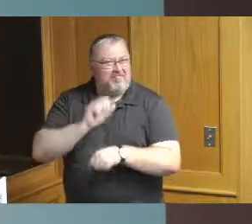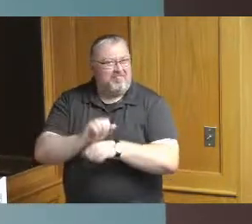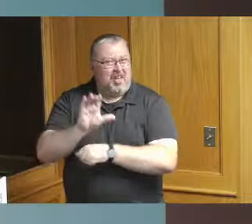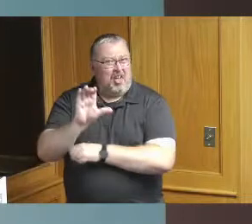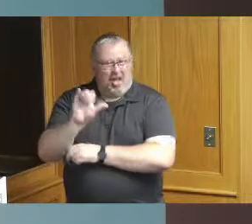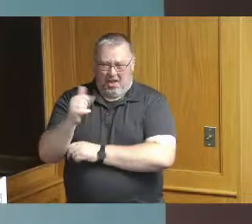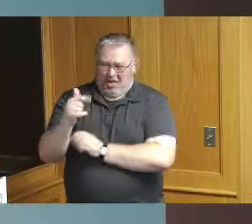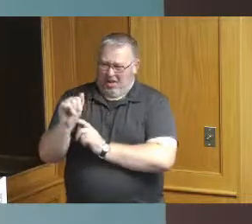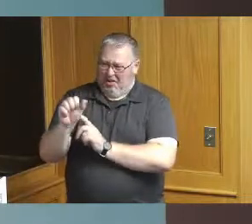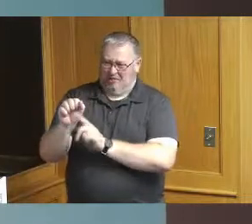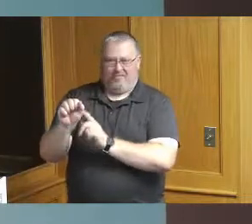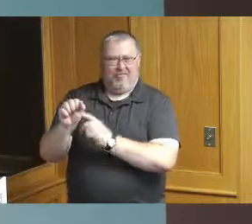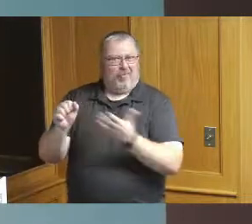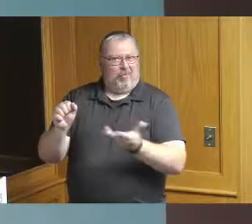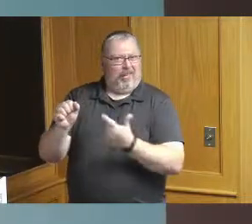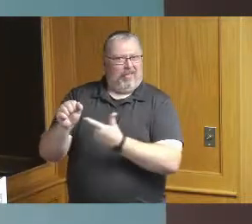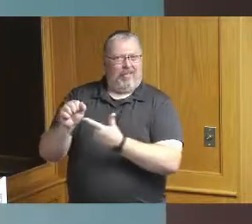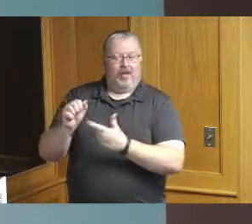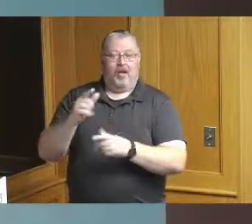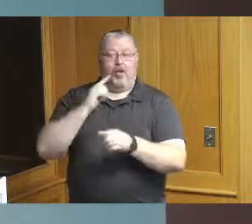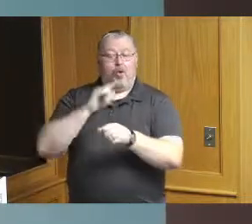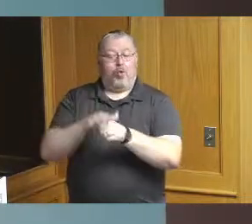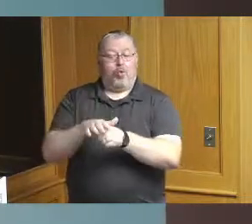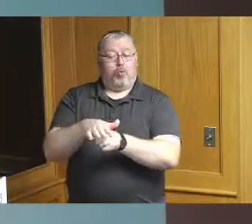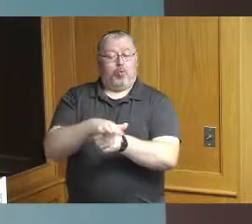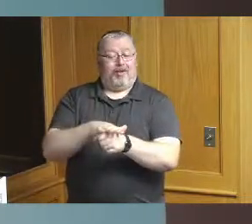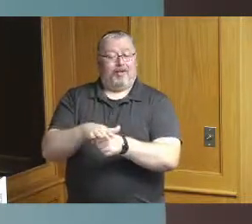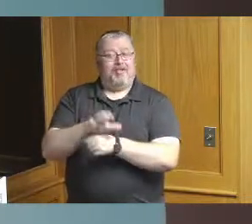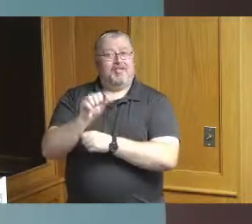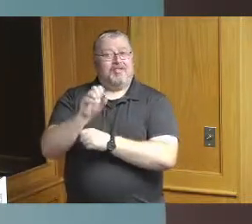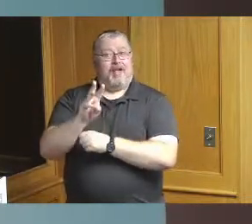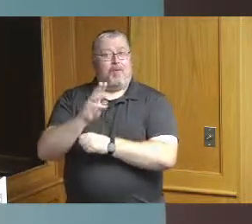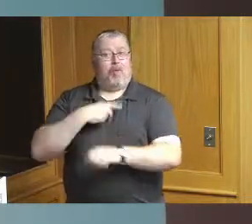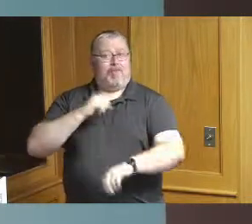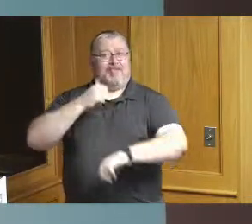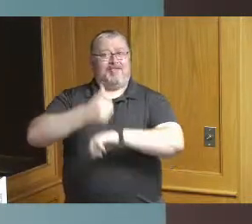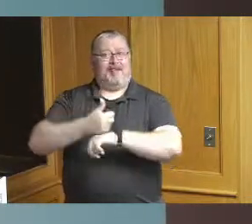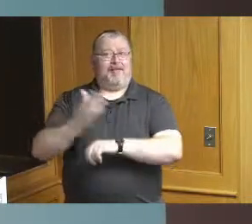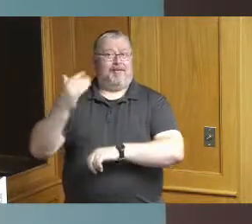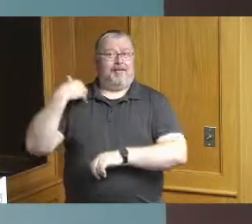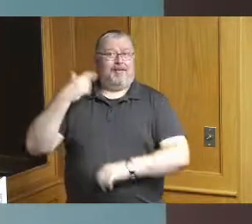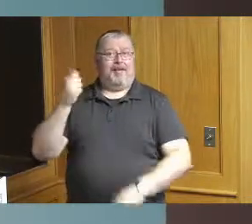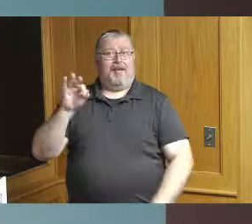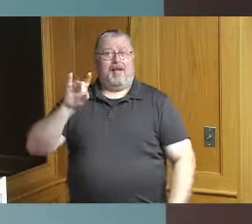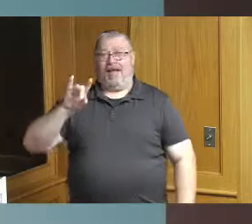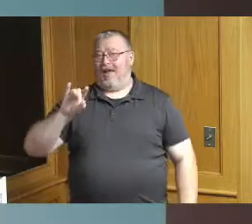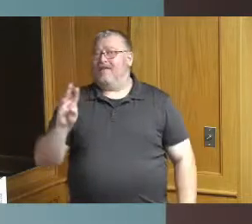it is a regional consortium that was established in 1986 by a shared agreement between city of